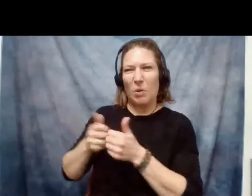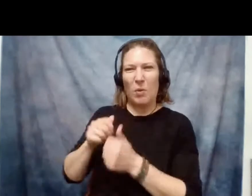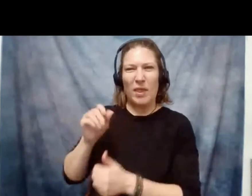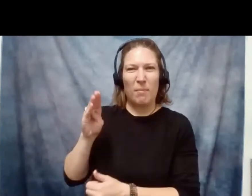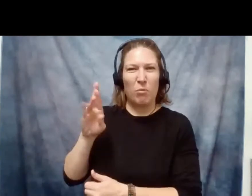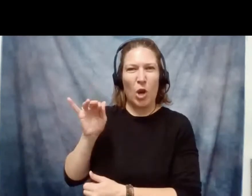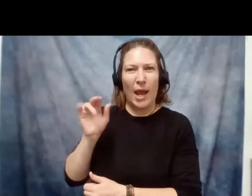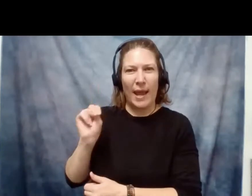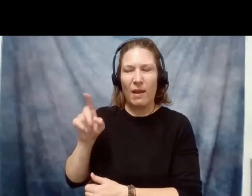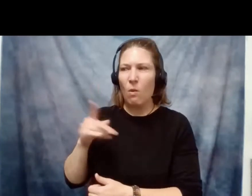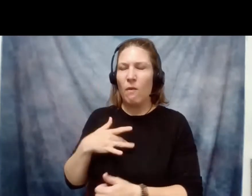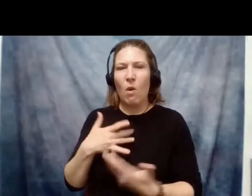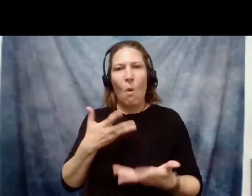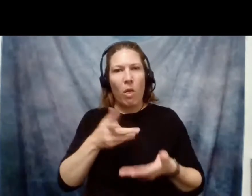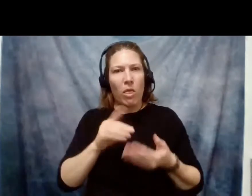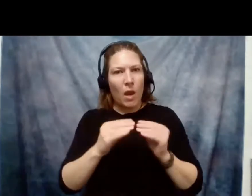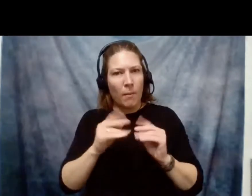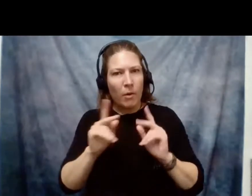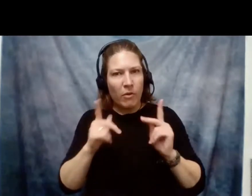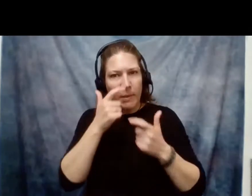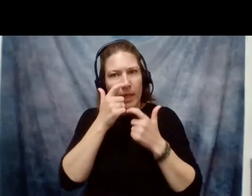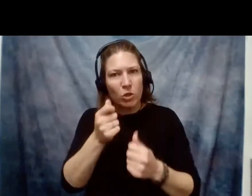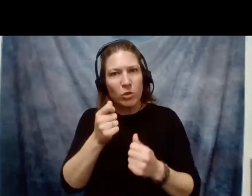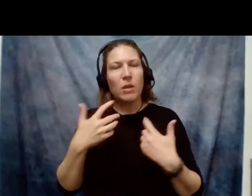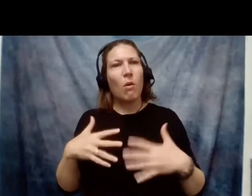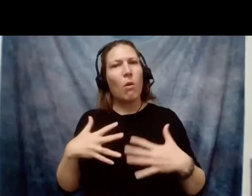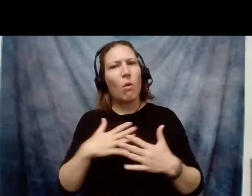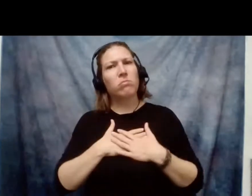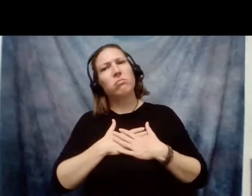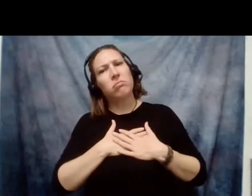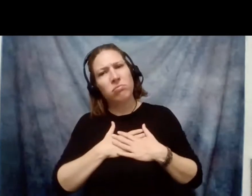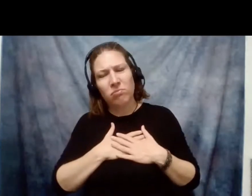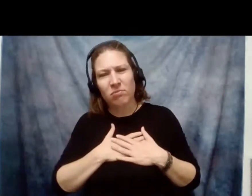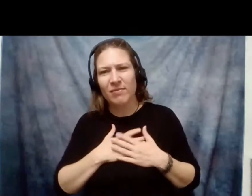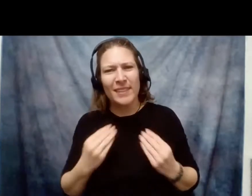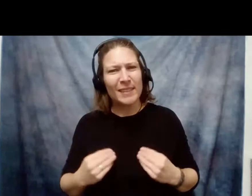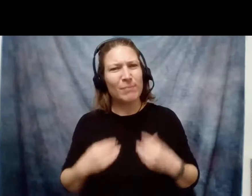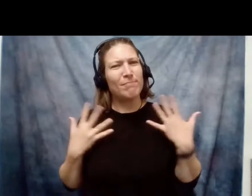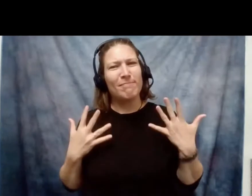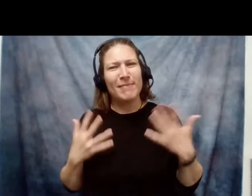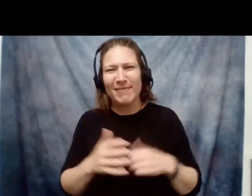so after we're all done um and the recordings are available please share this out as much as you can